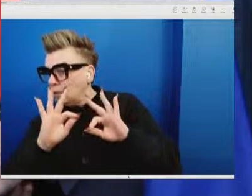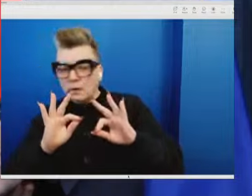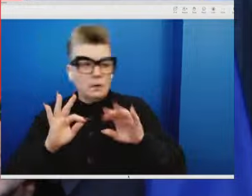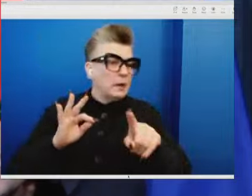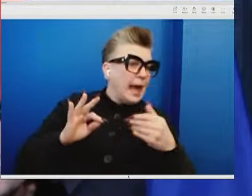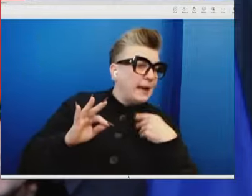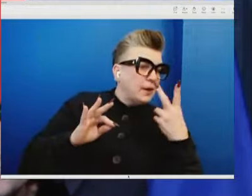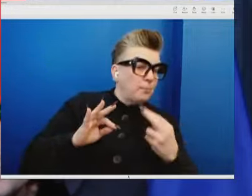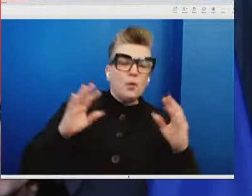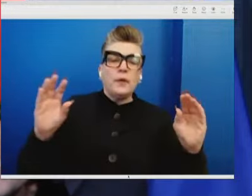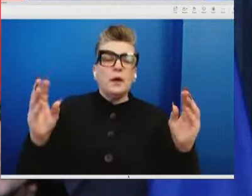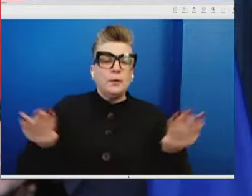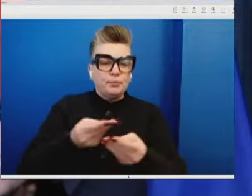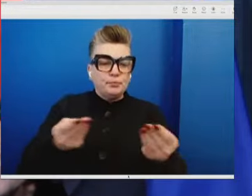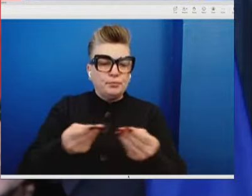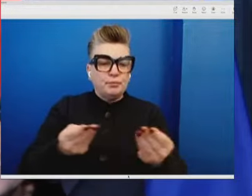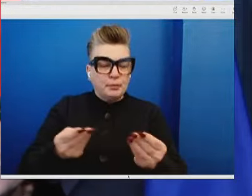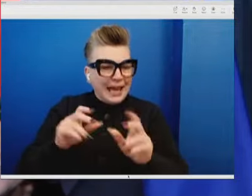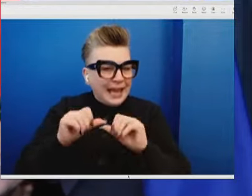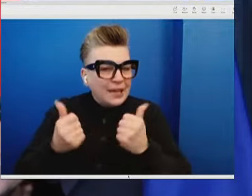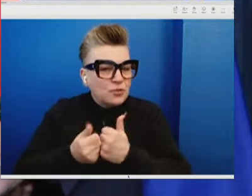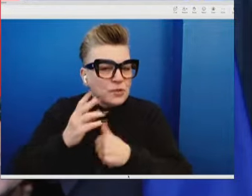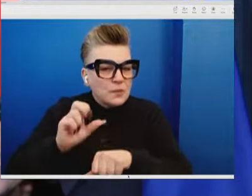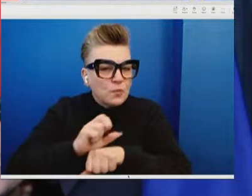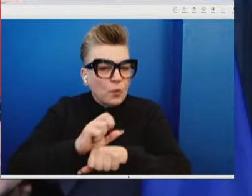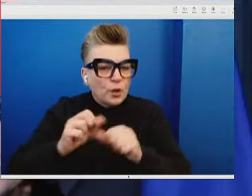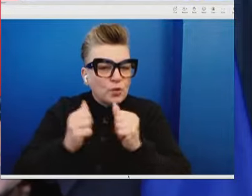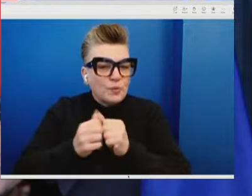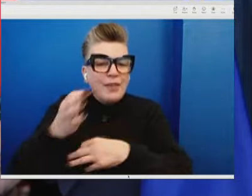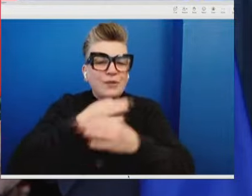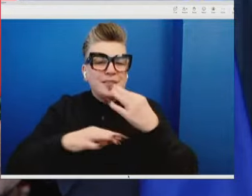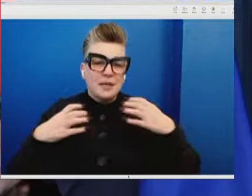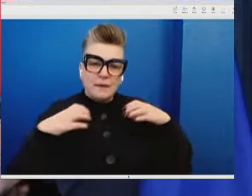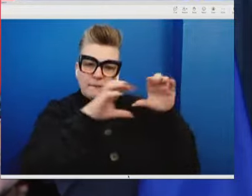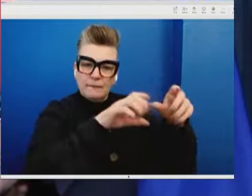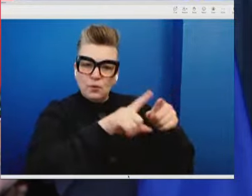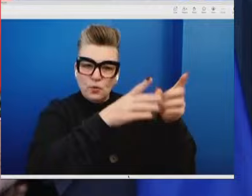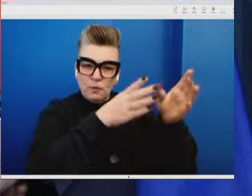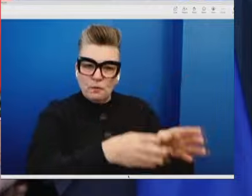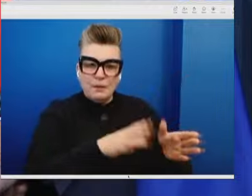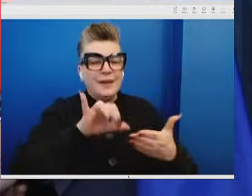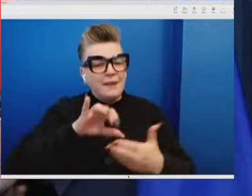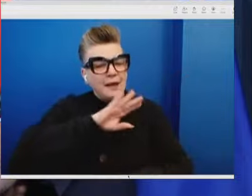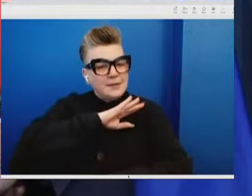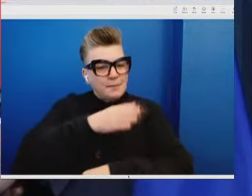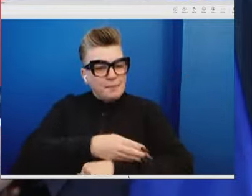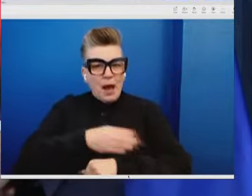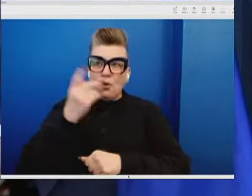with both of those agencies, they're going to start bringing that together with us. That's the power of bringing, starting to bring federal government agencies together,